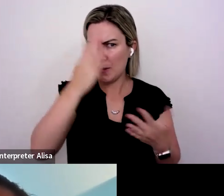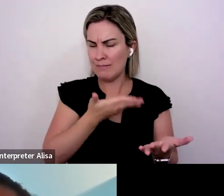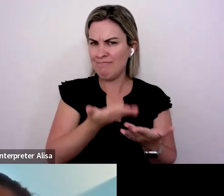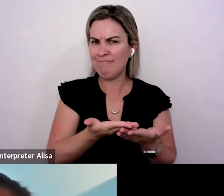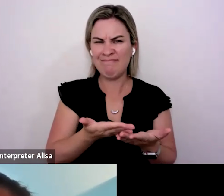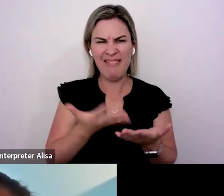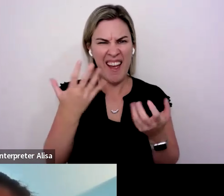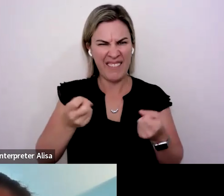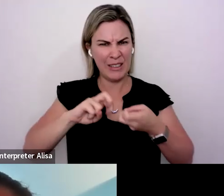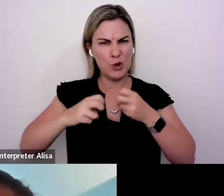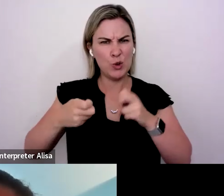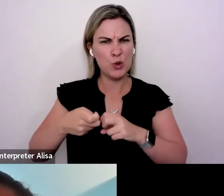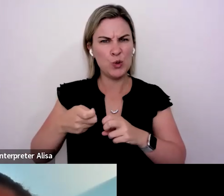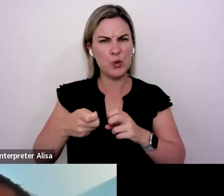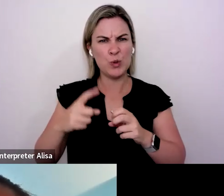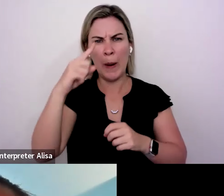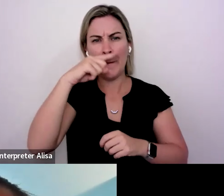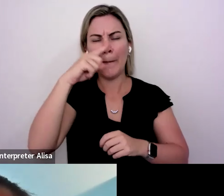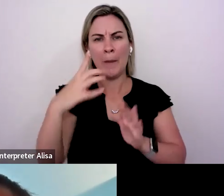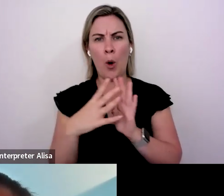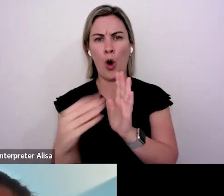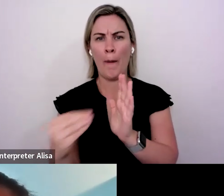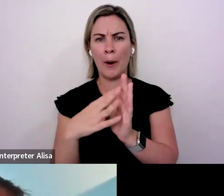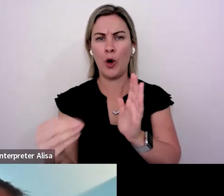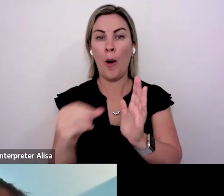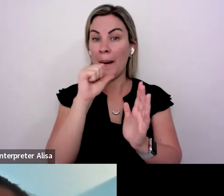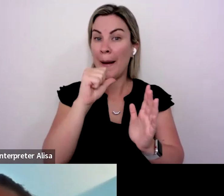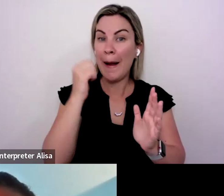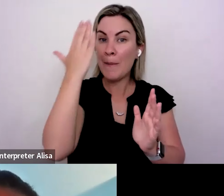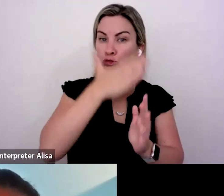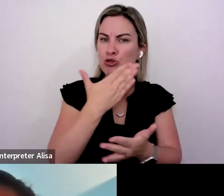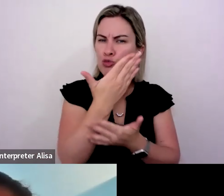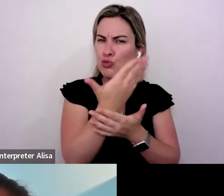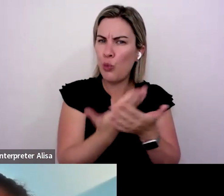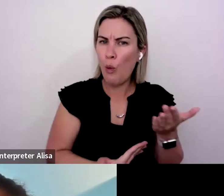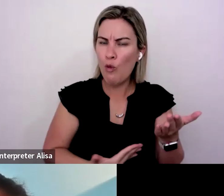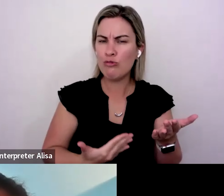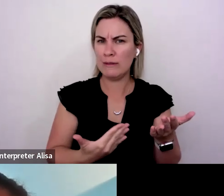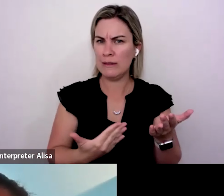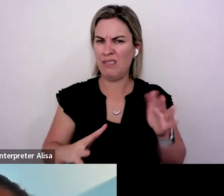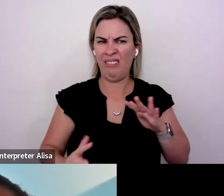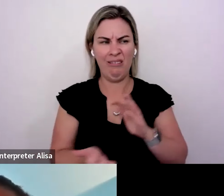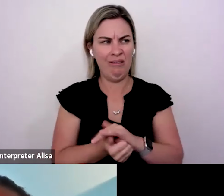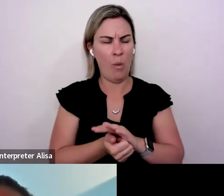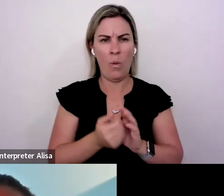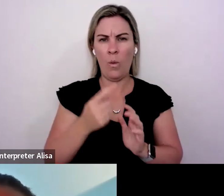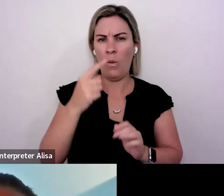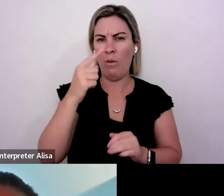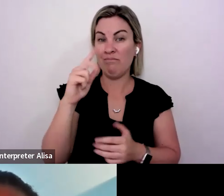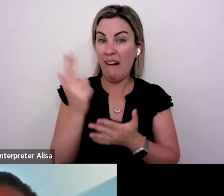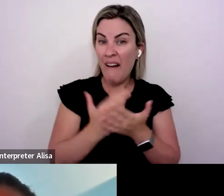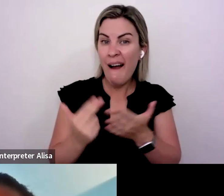and ripping off Aboriginal stories and designs and art and performance.